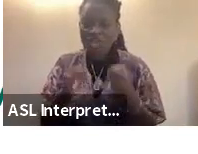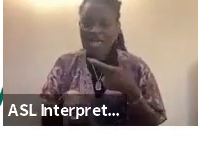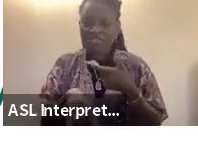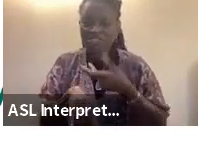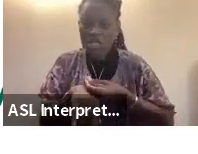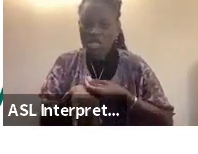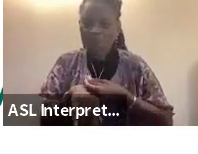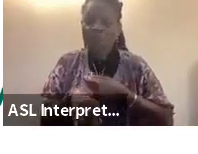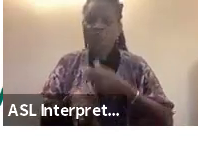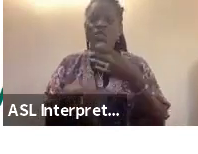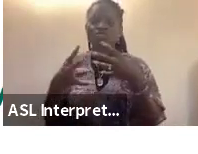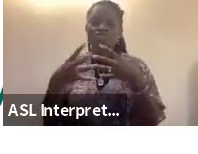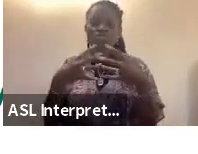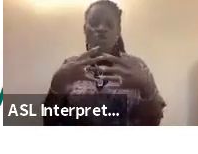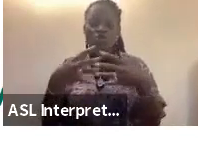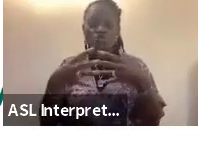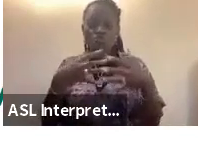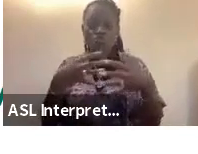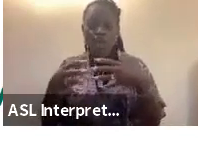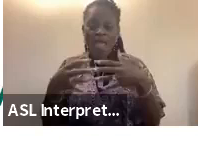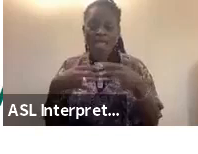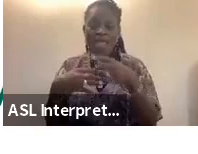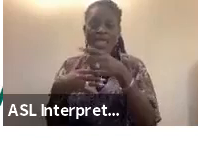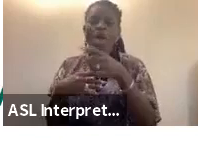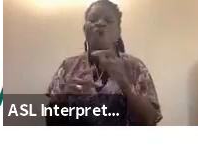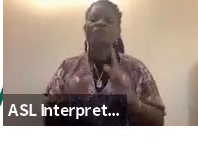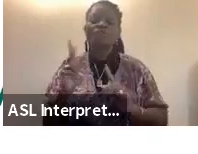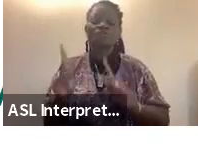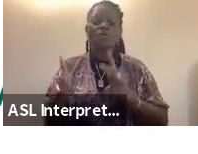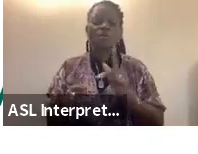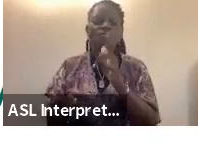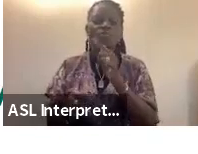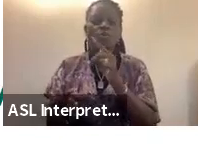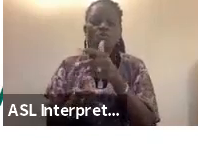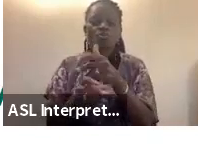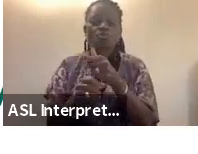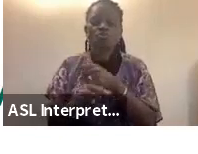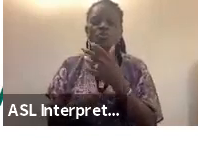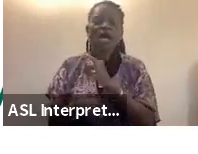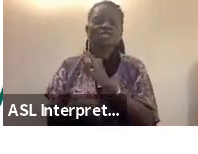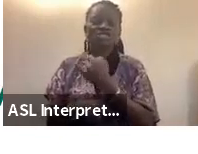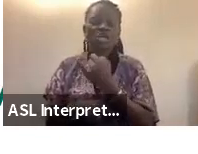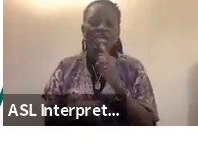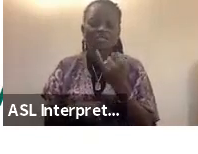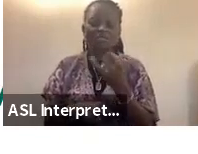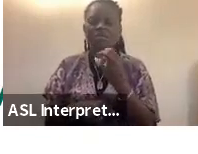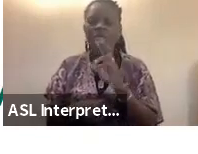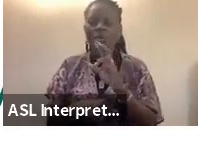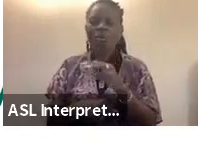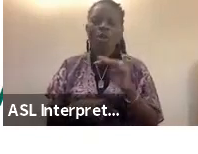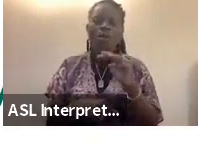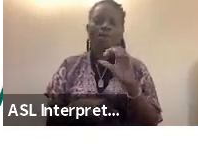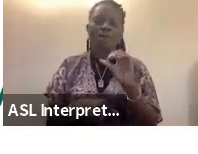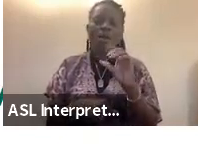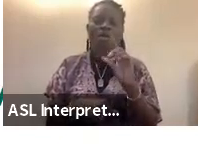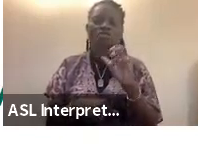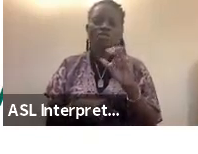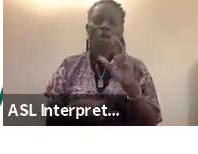different type of dose so Moderna or J and J. And we expect to hear more news